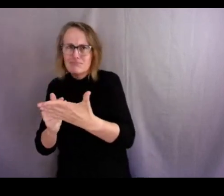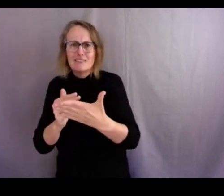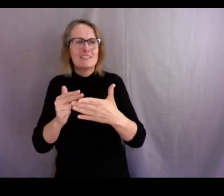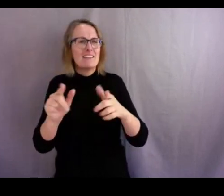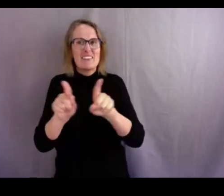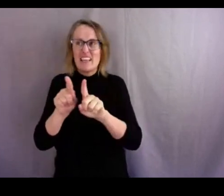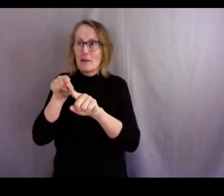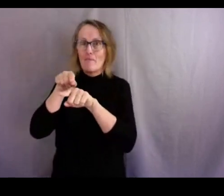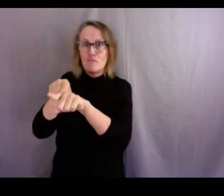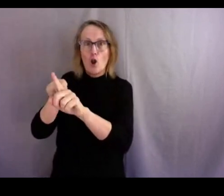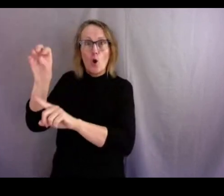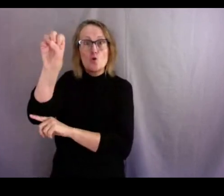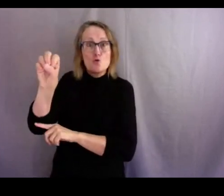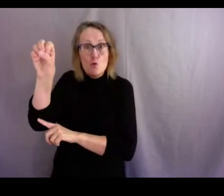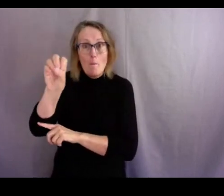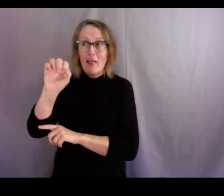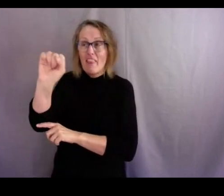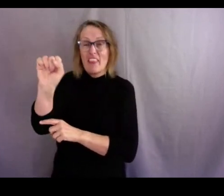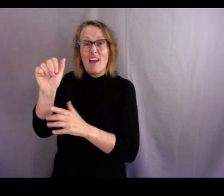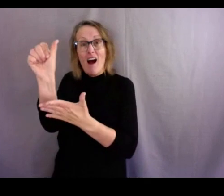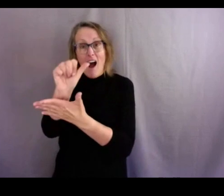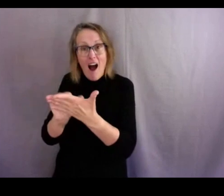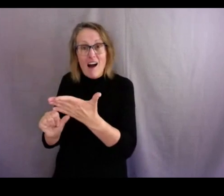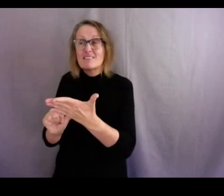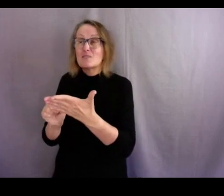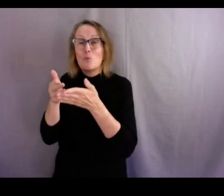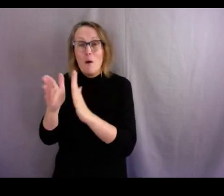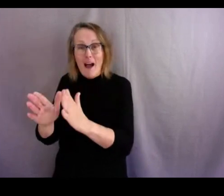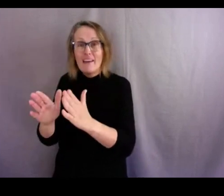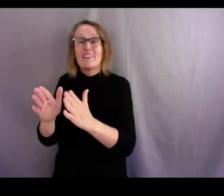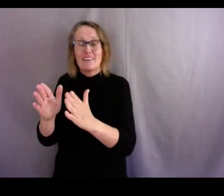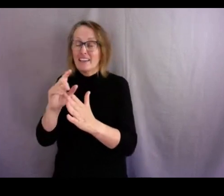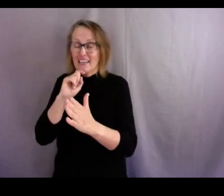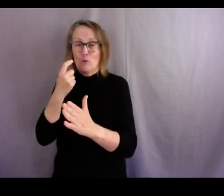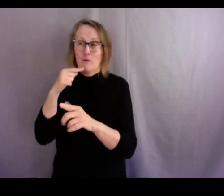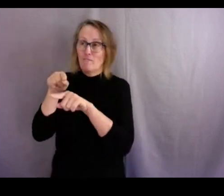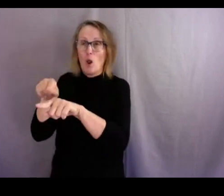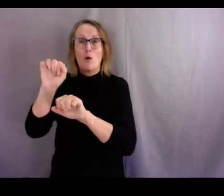from the Parthenon marbles onwards to the works of his contemporaries.